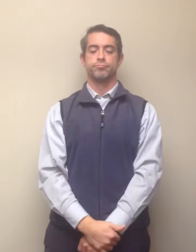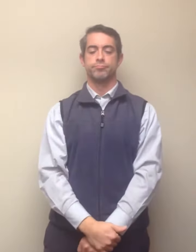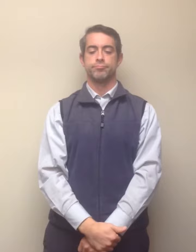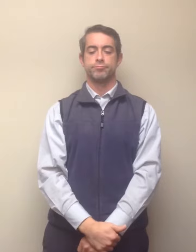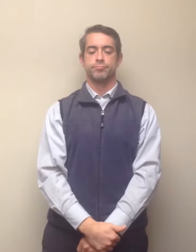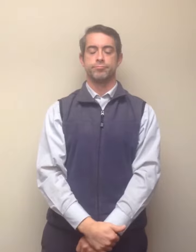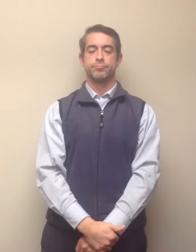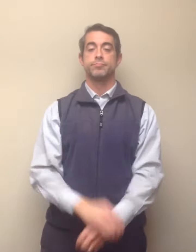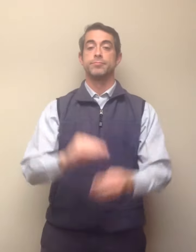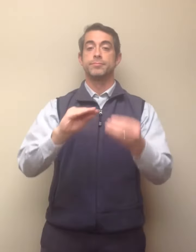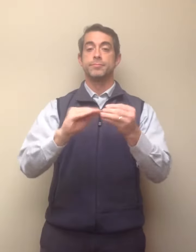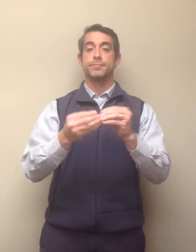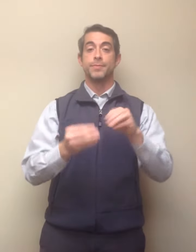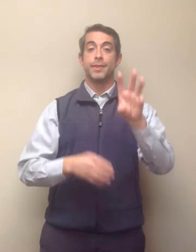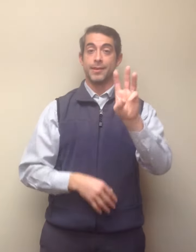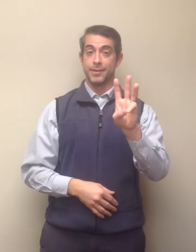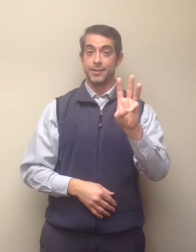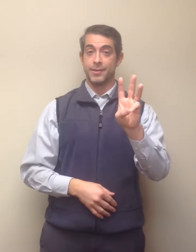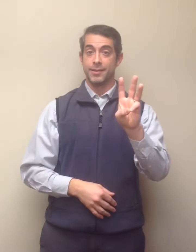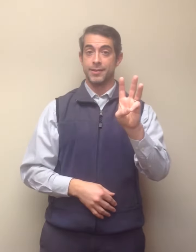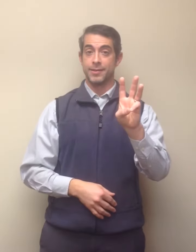Question number six.